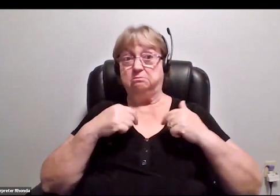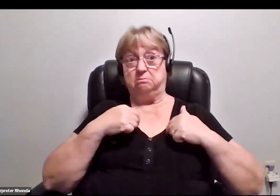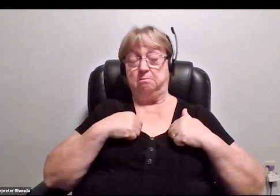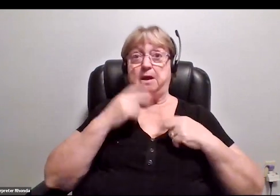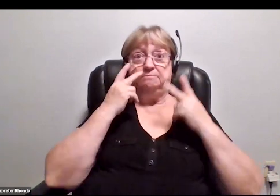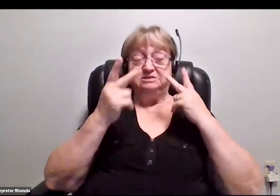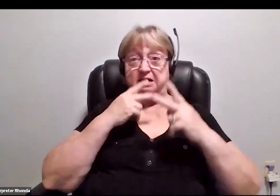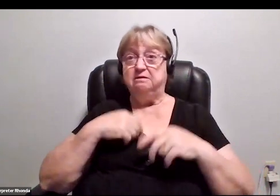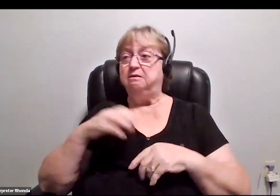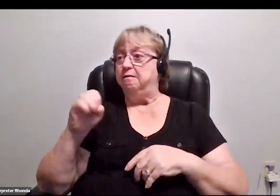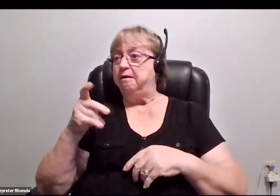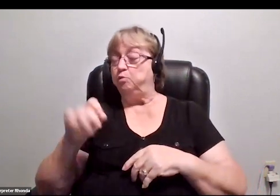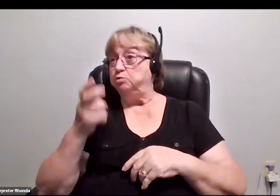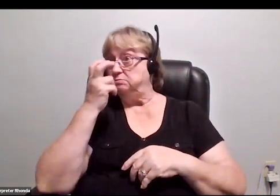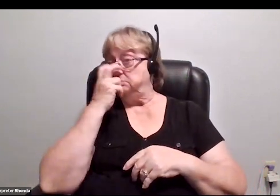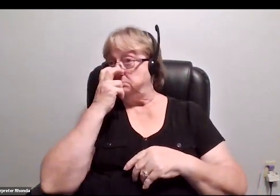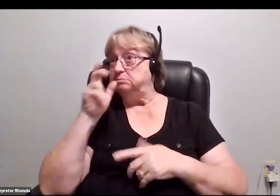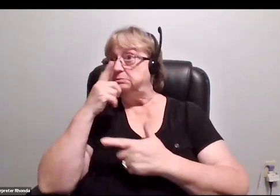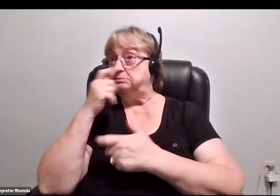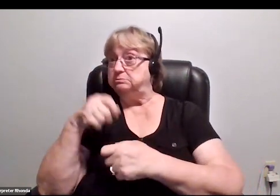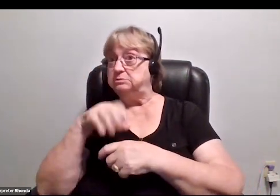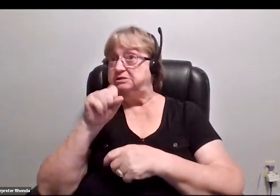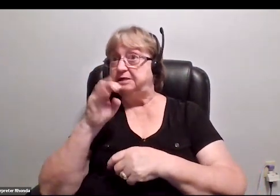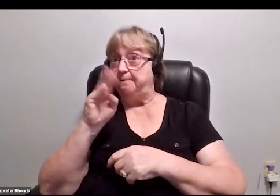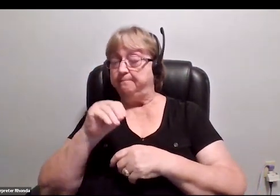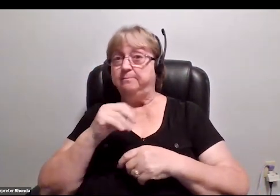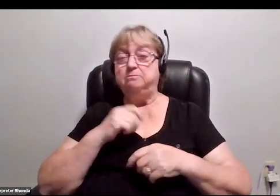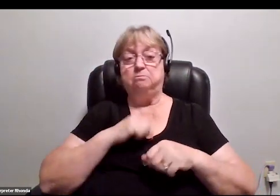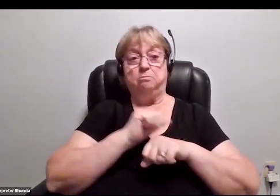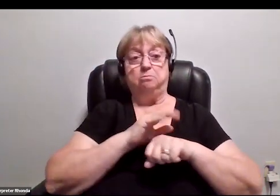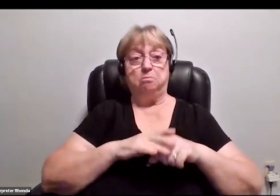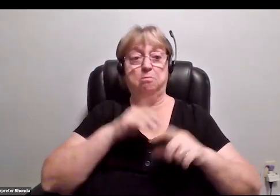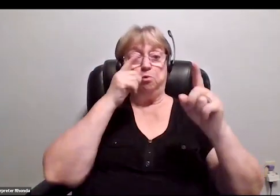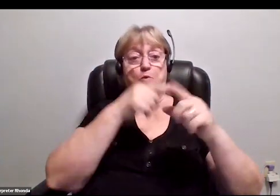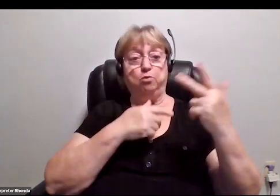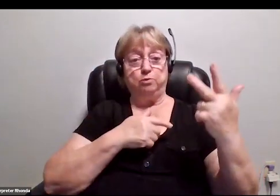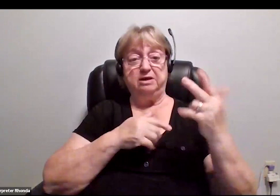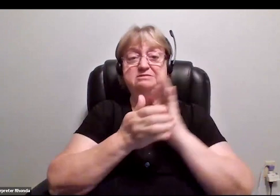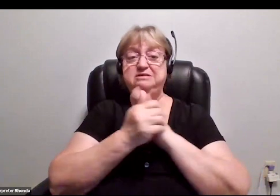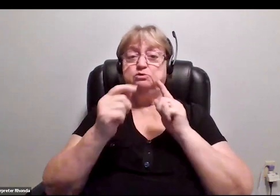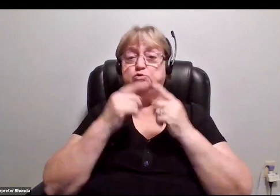and interested in doing STEM. We worked on goal three, skills to succeed in STEM education,